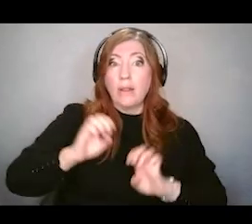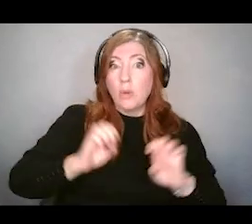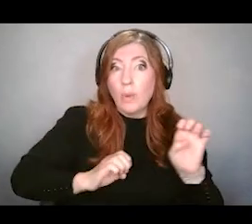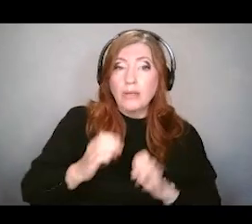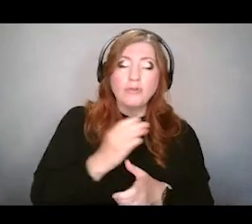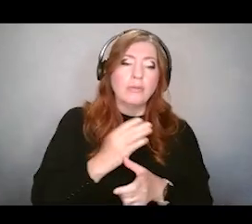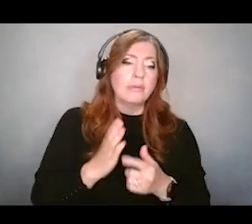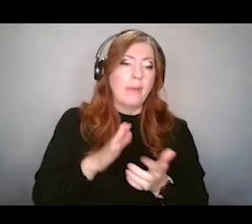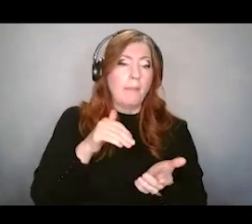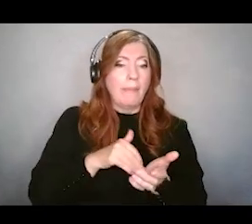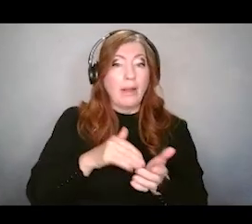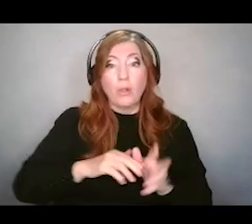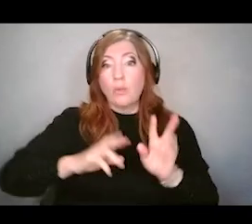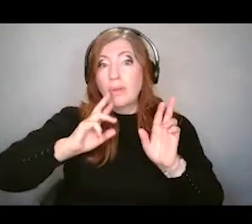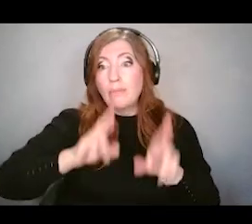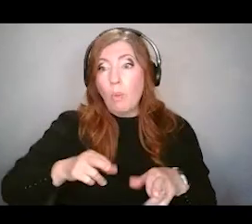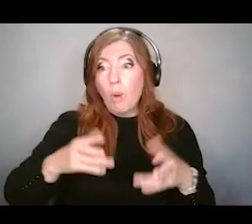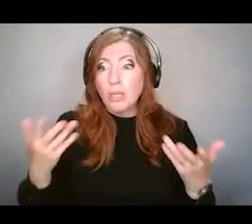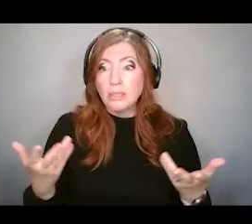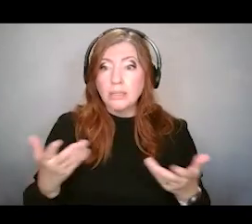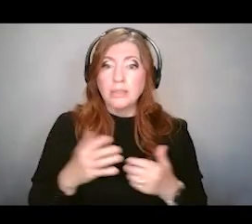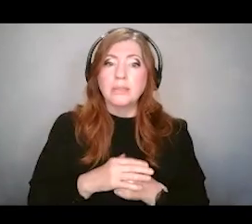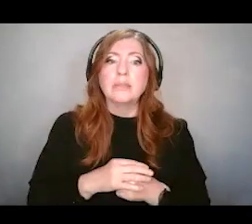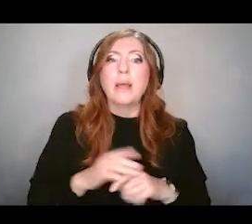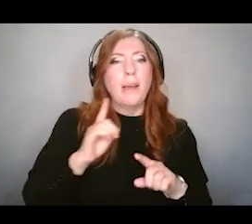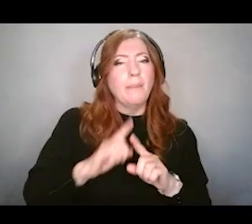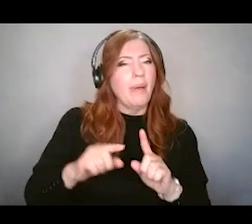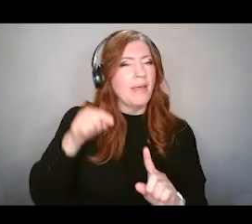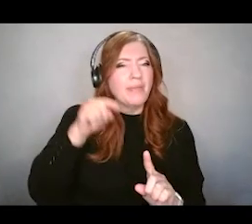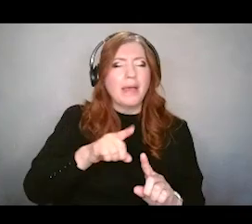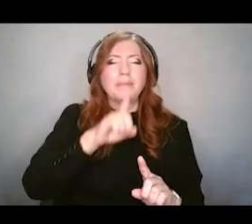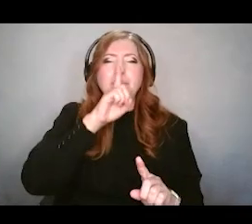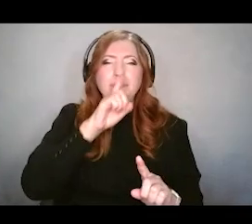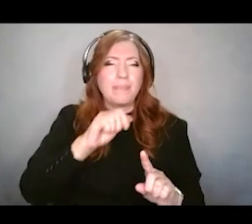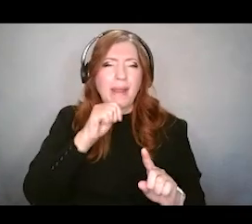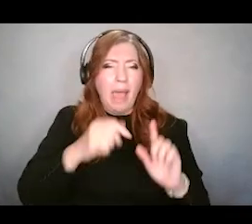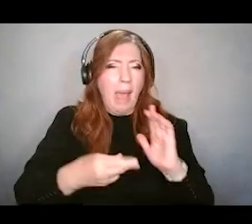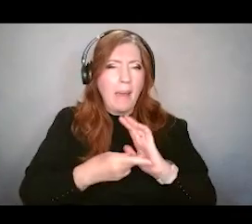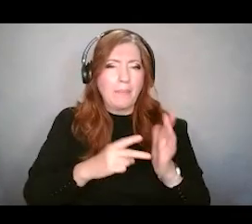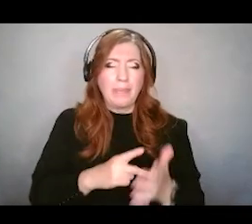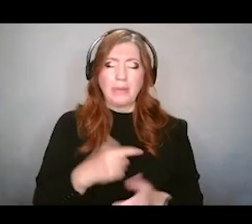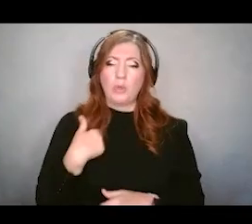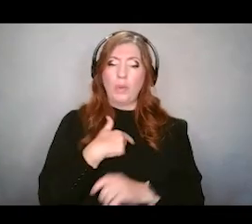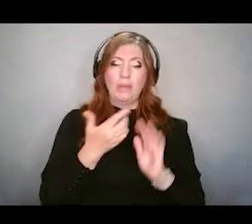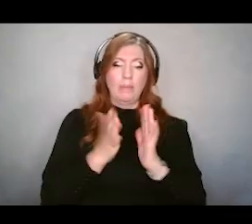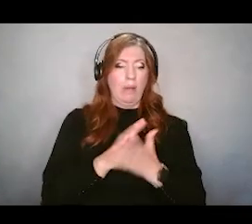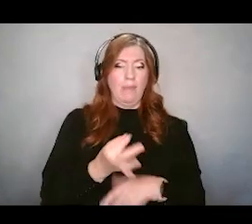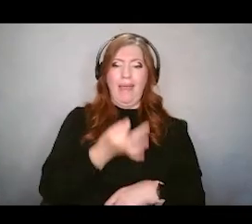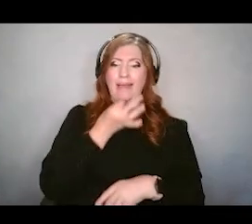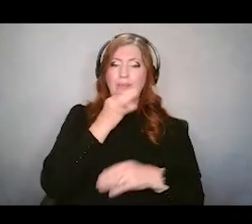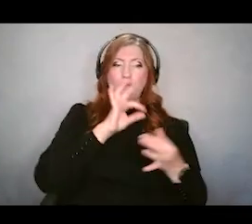reports. But that doesn’t mean we need to become experts in interpreting those documents.